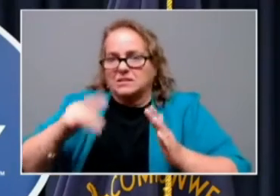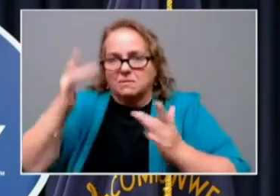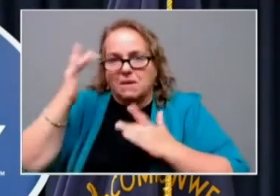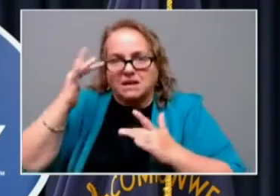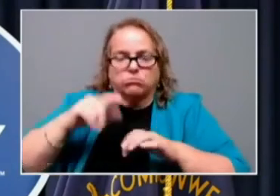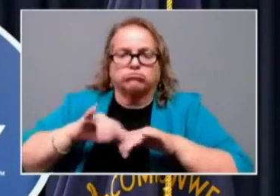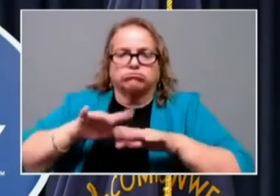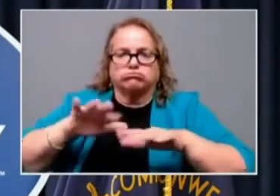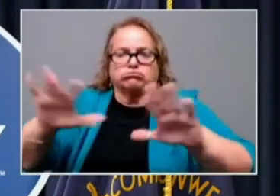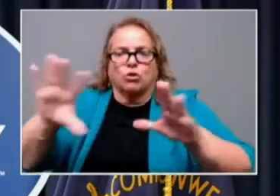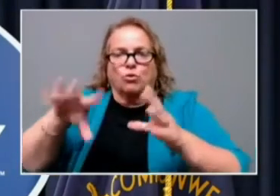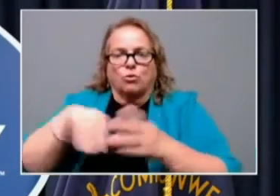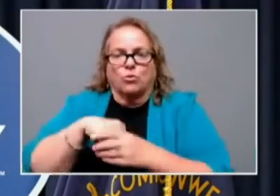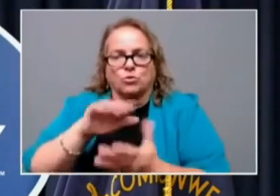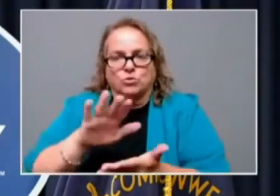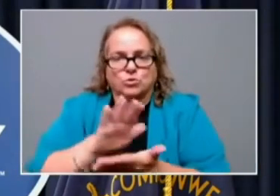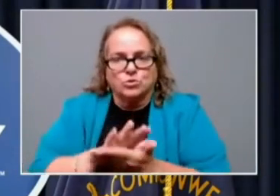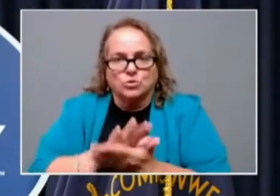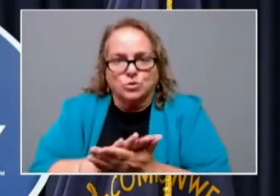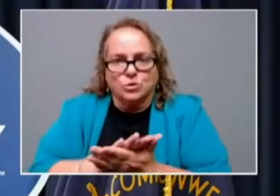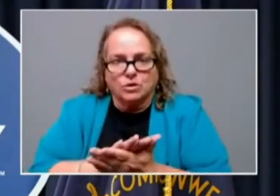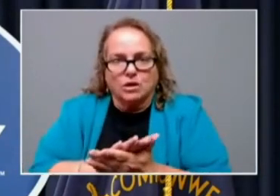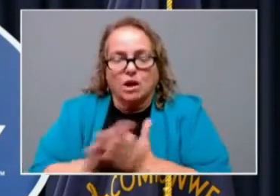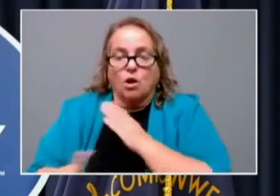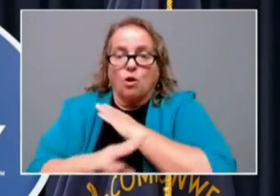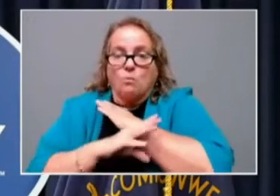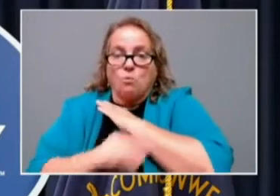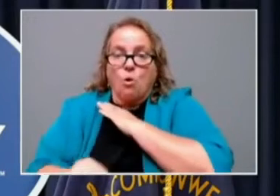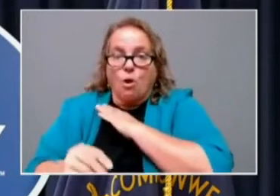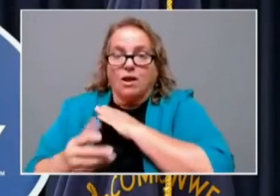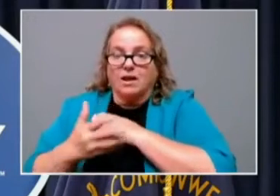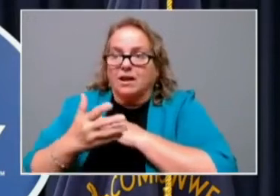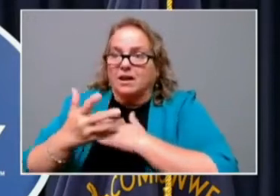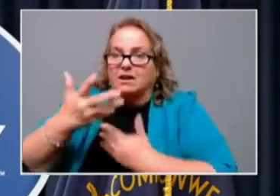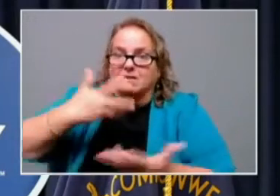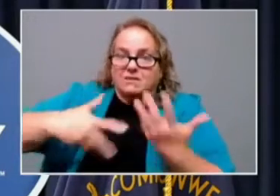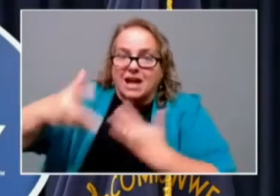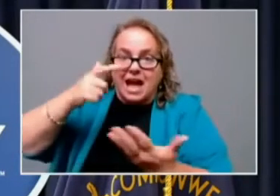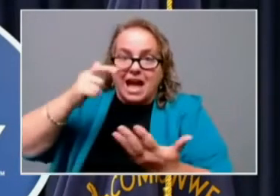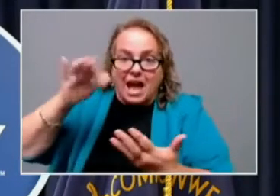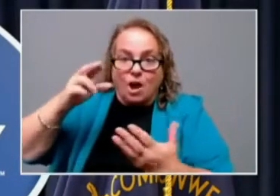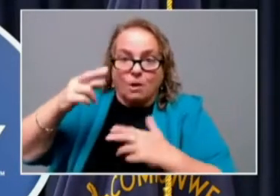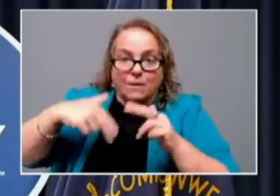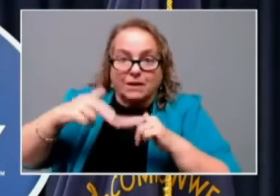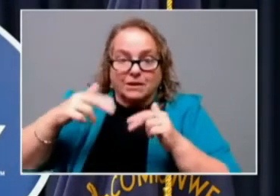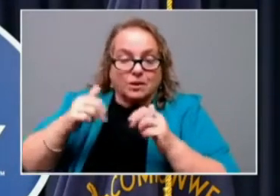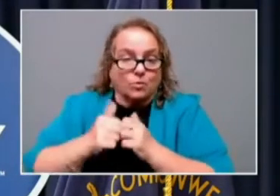poorly ventilated building with unvaccinated kids Alexa keystone from the herald leader,